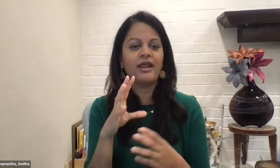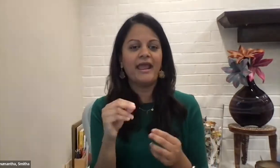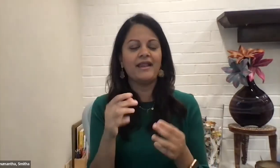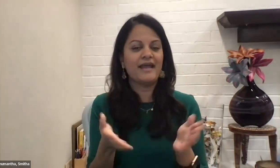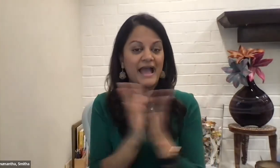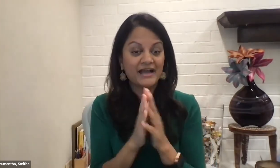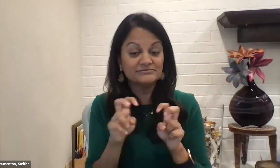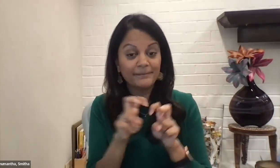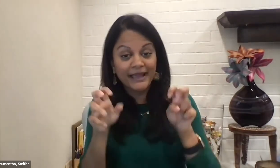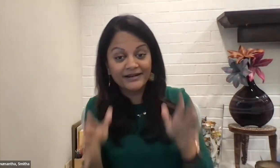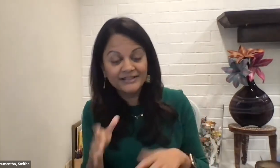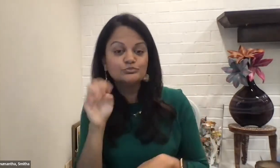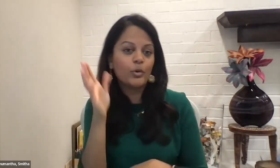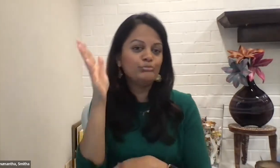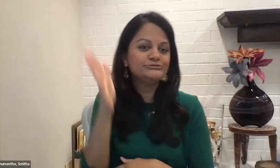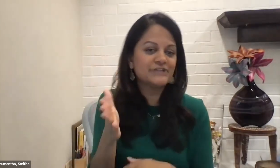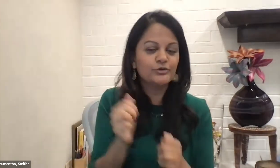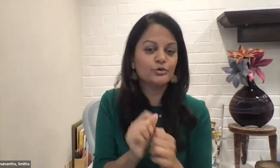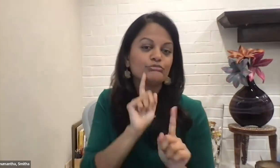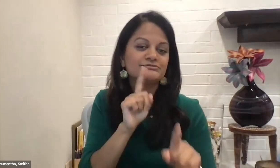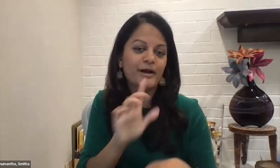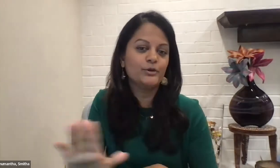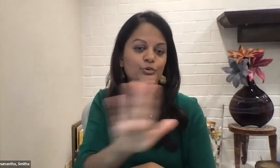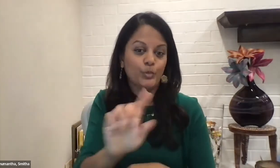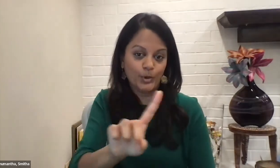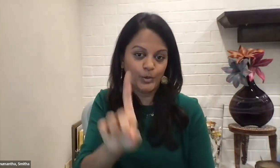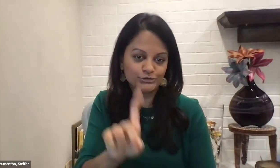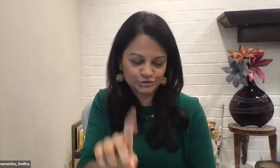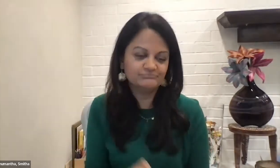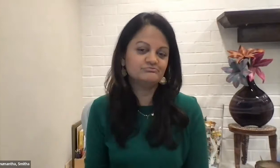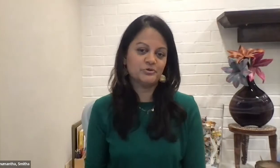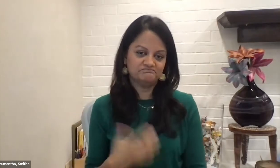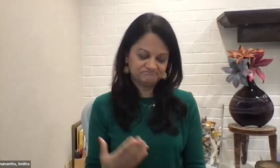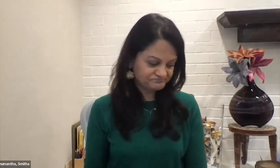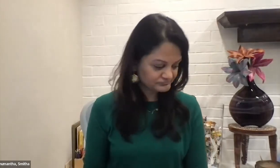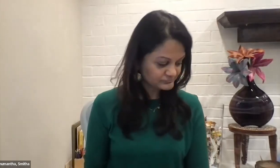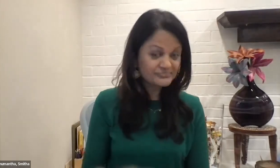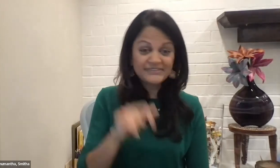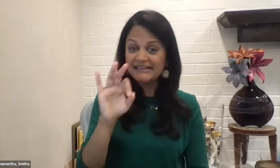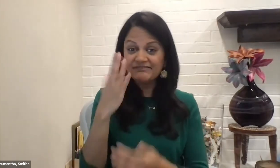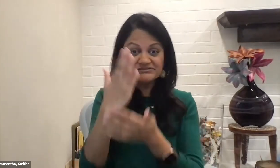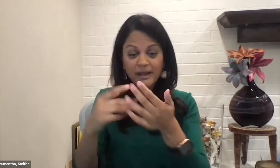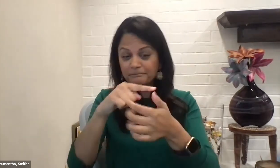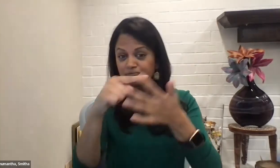so we can sign everybody's questions and we can ask the panelists and the presenters to respond to your questions.